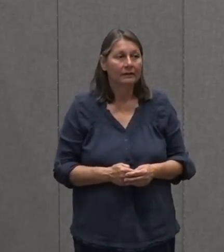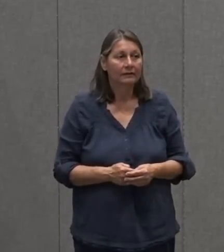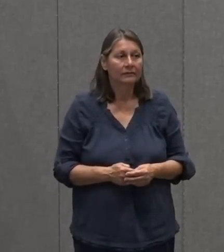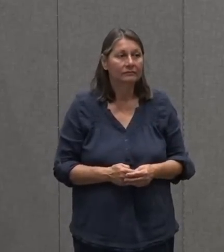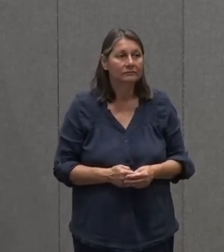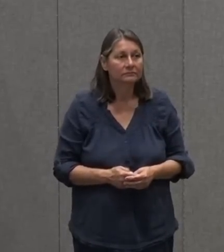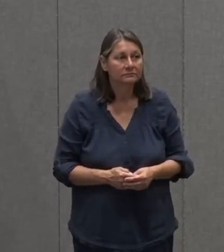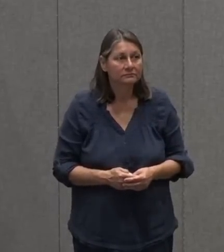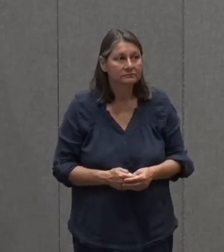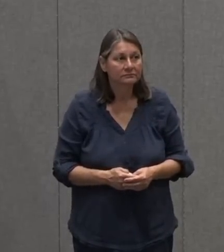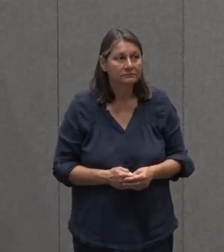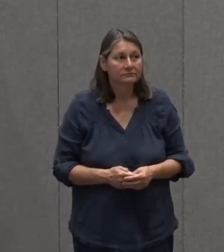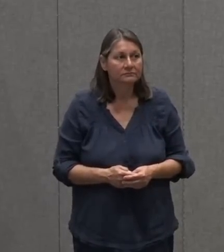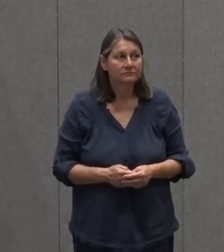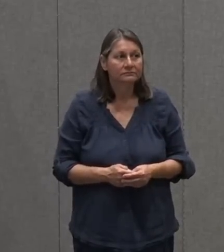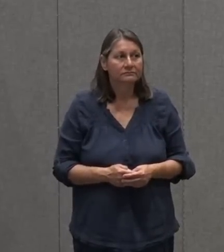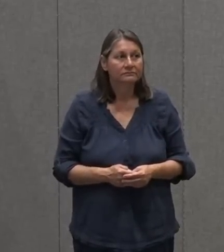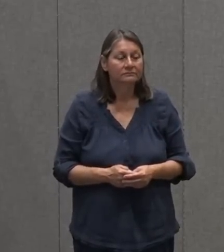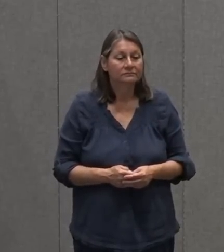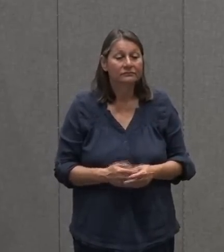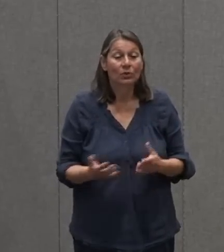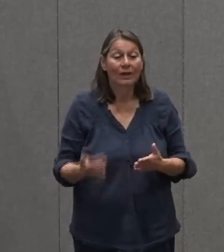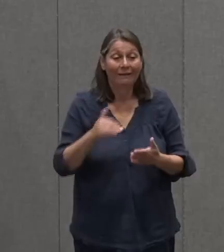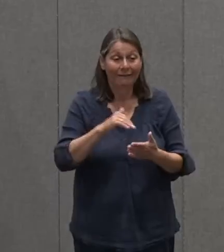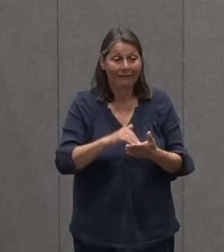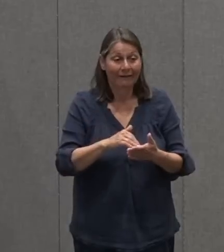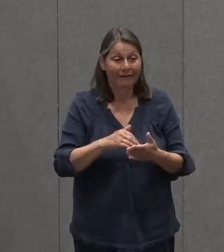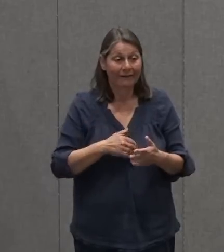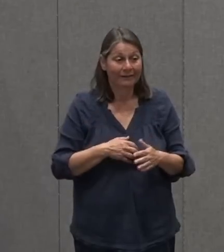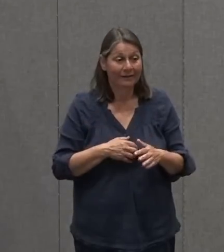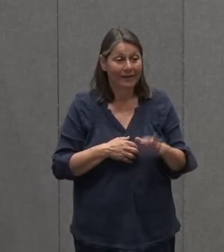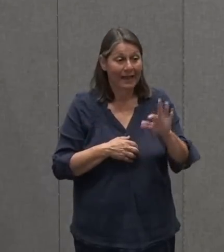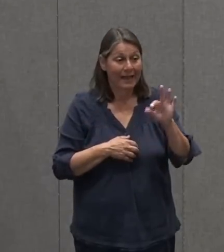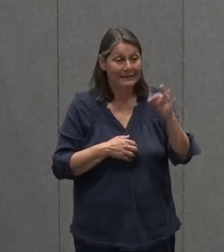So, what I'd like you to do before I see you on next Tuesday